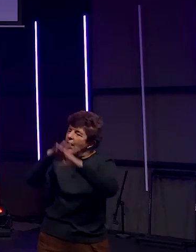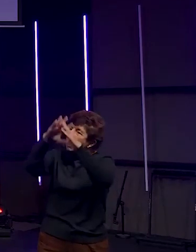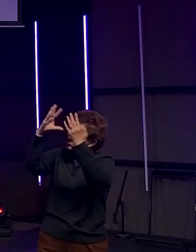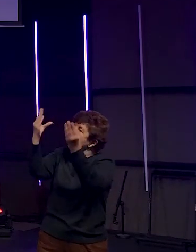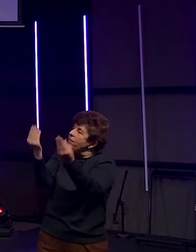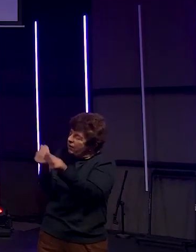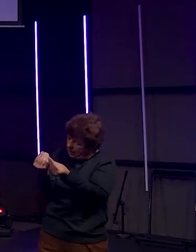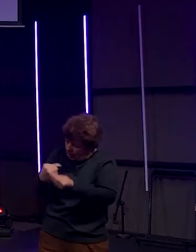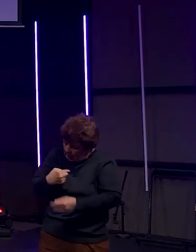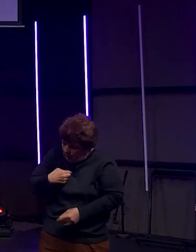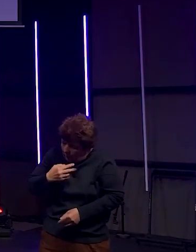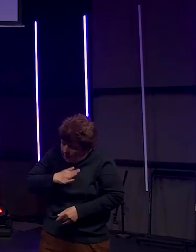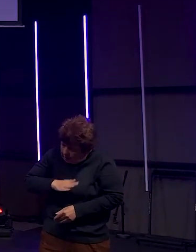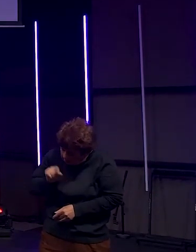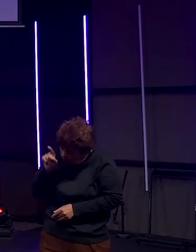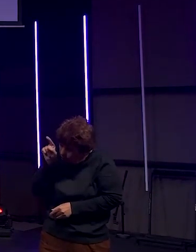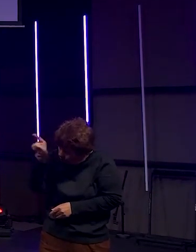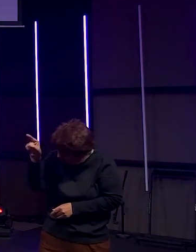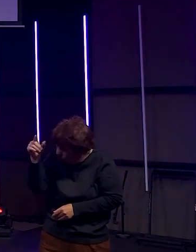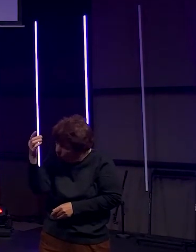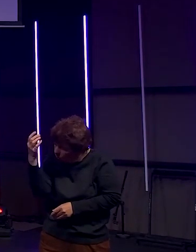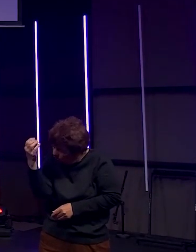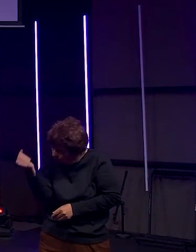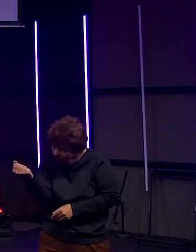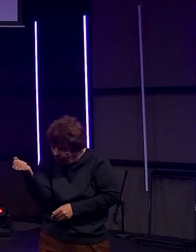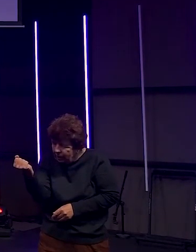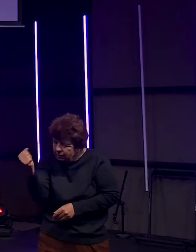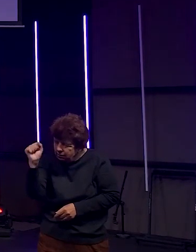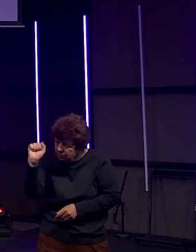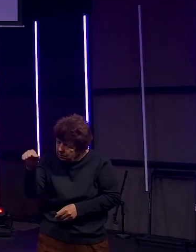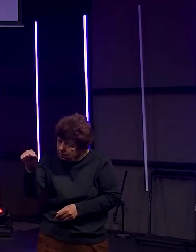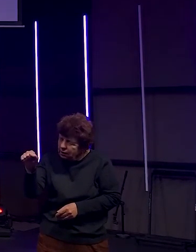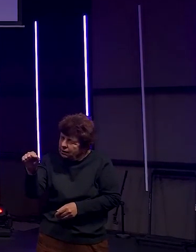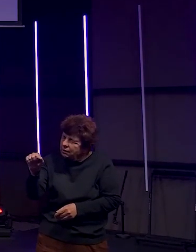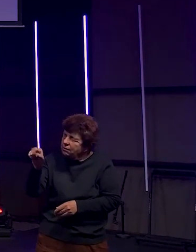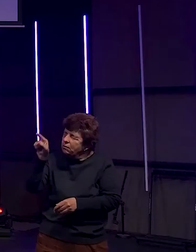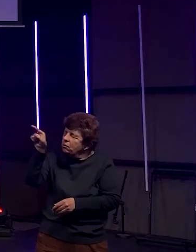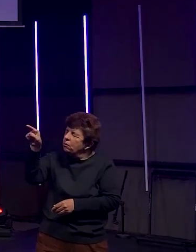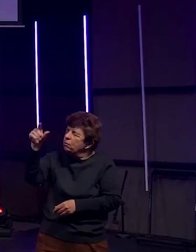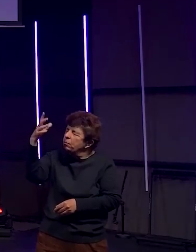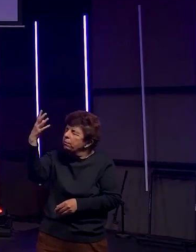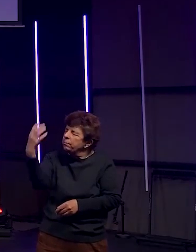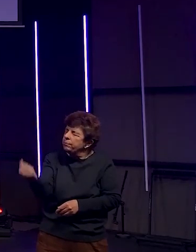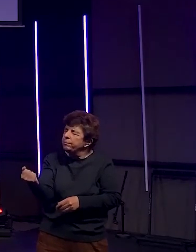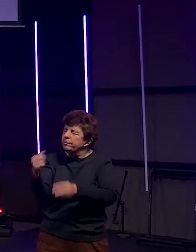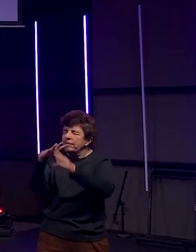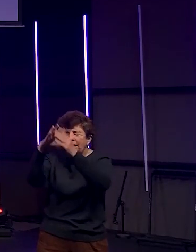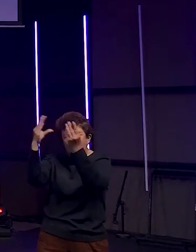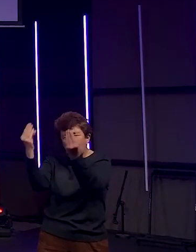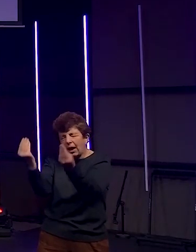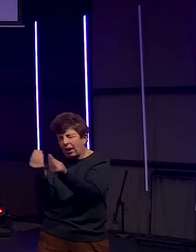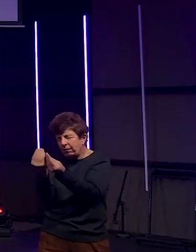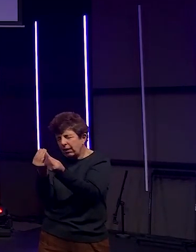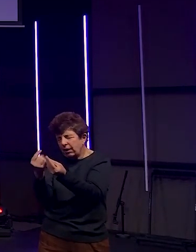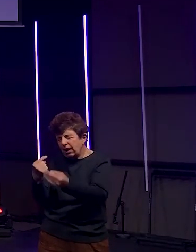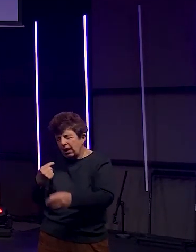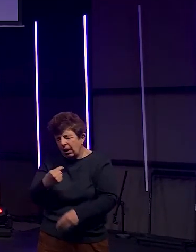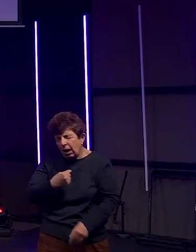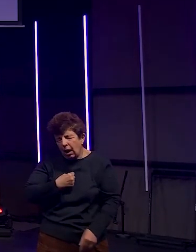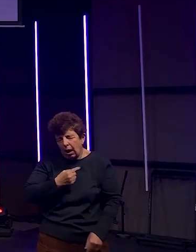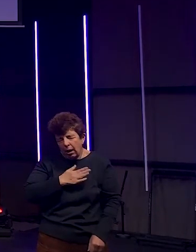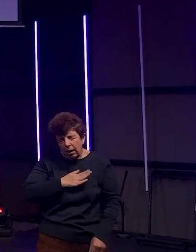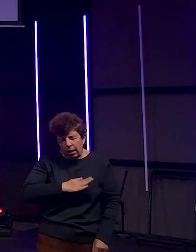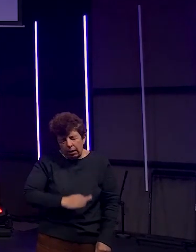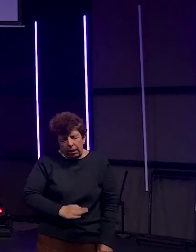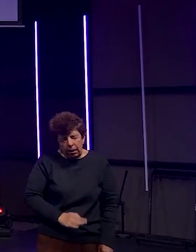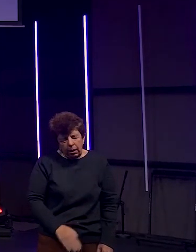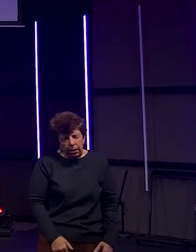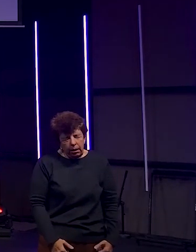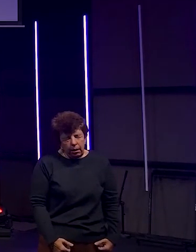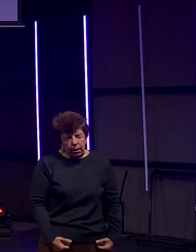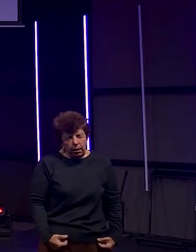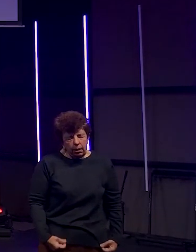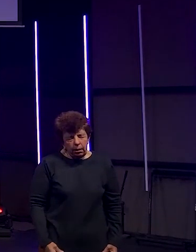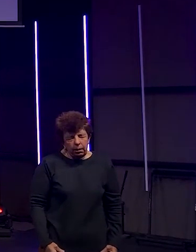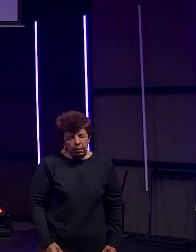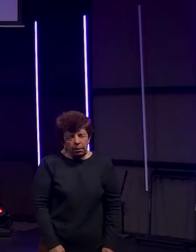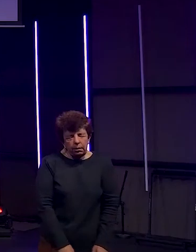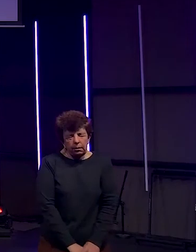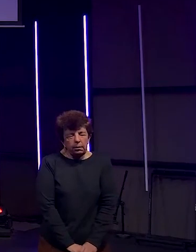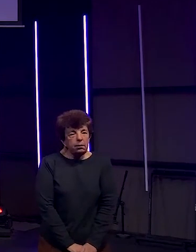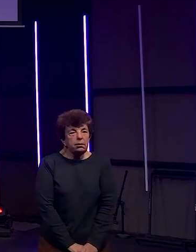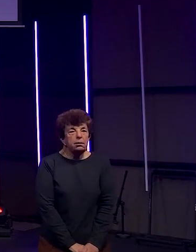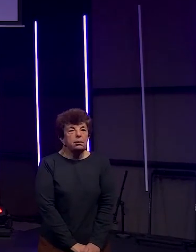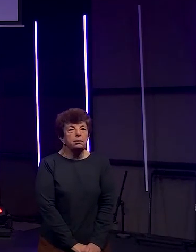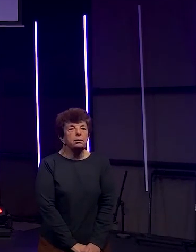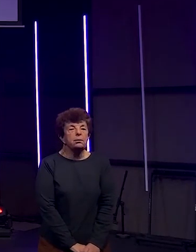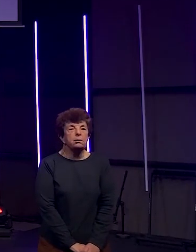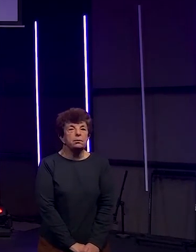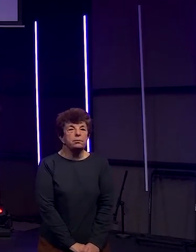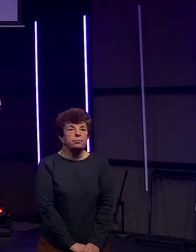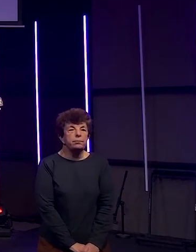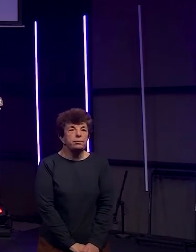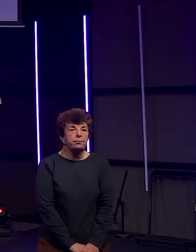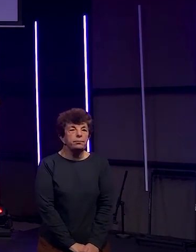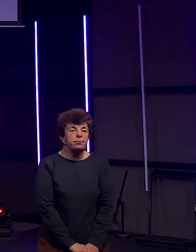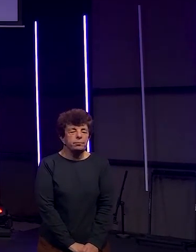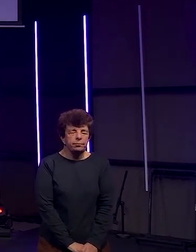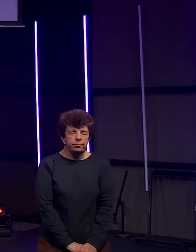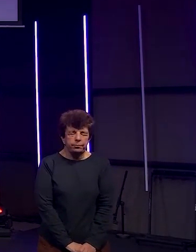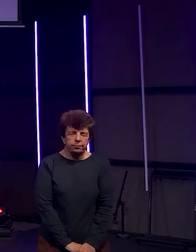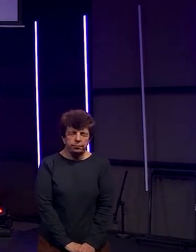Everything I need is in you Everything I need